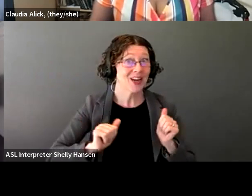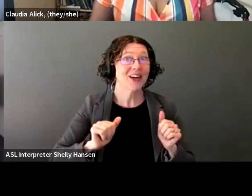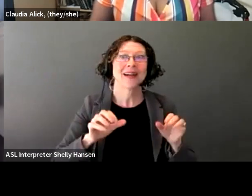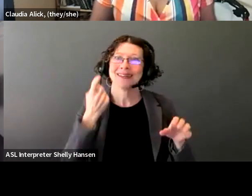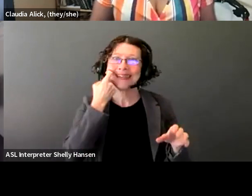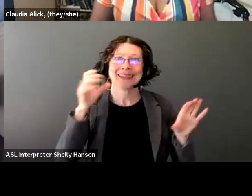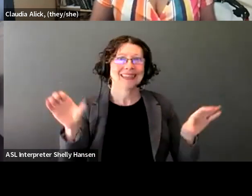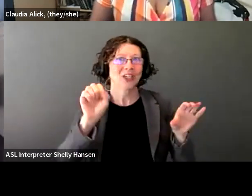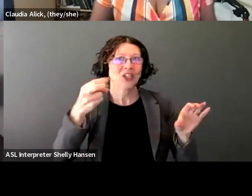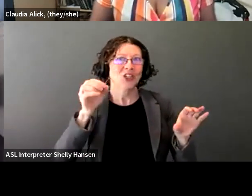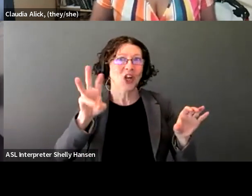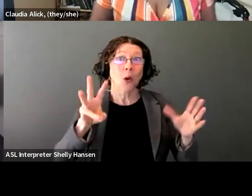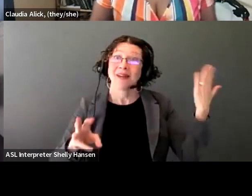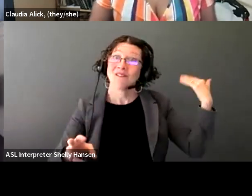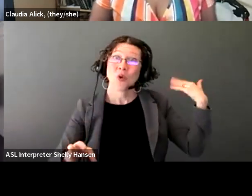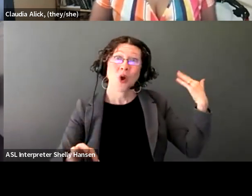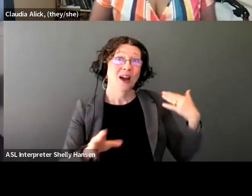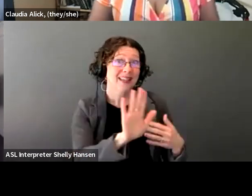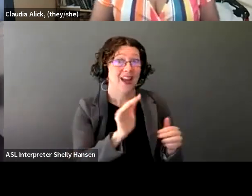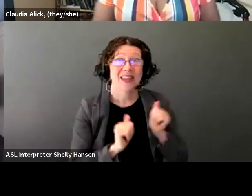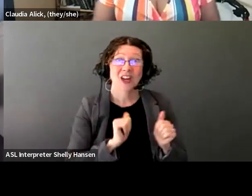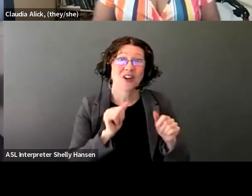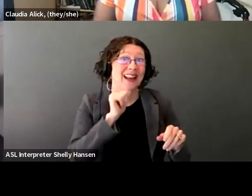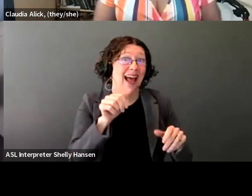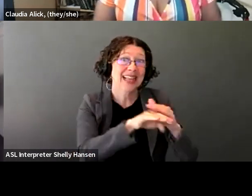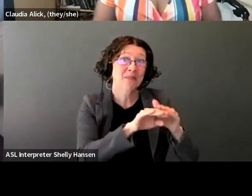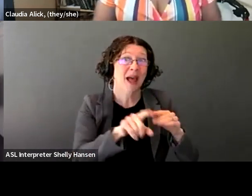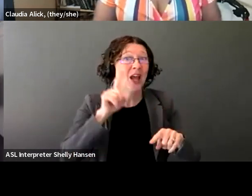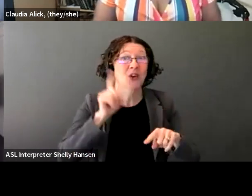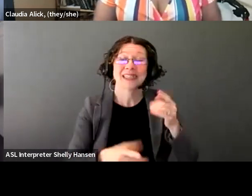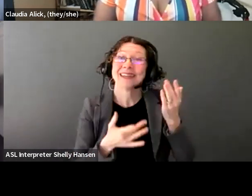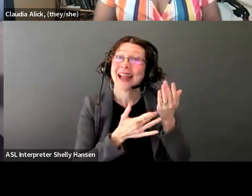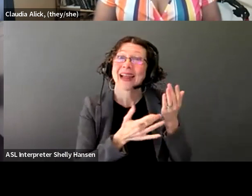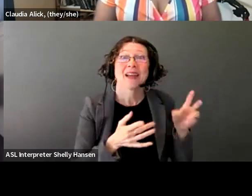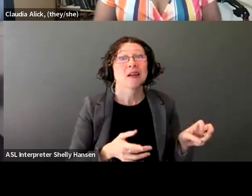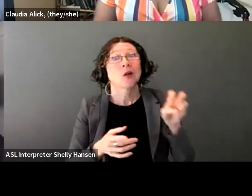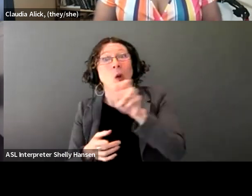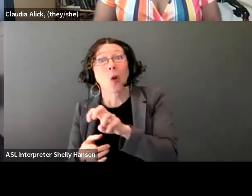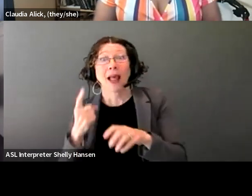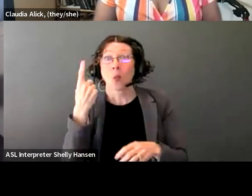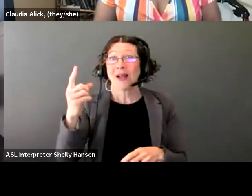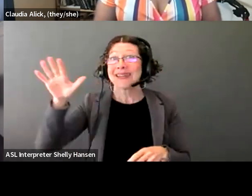I could not teach in that theater, go from one side to the other. Couldn't get onto the stage.